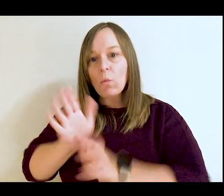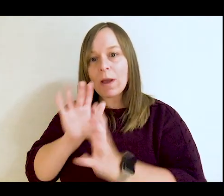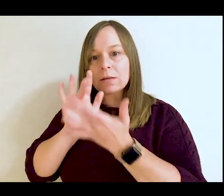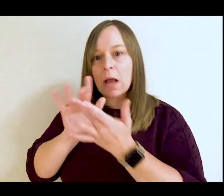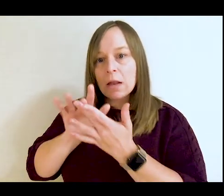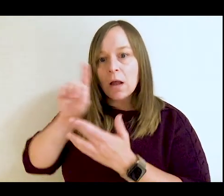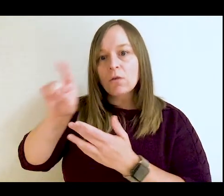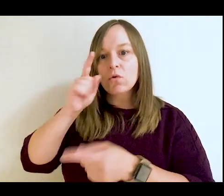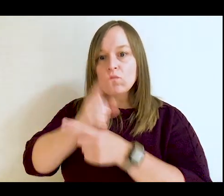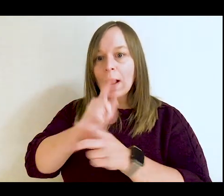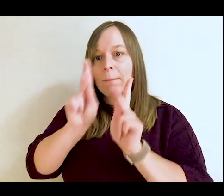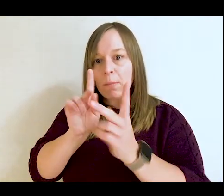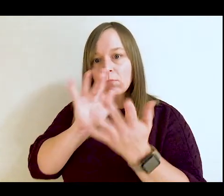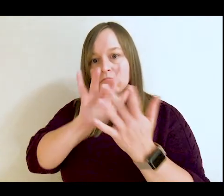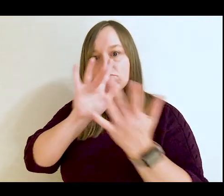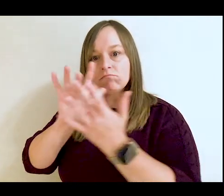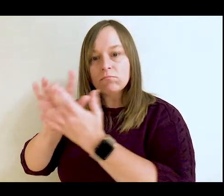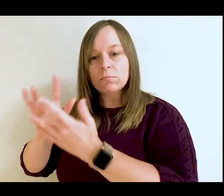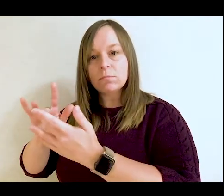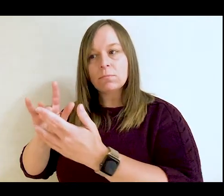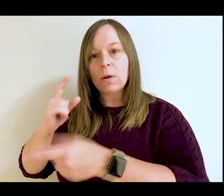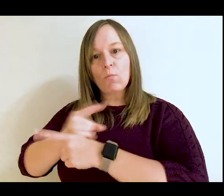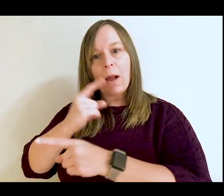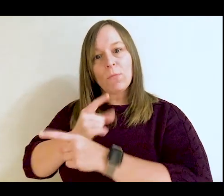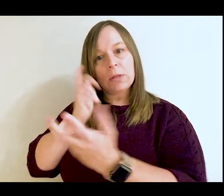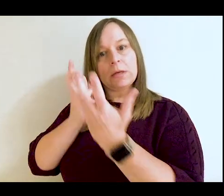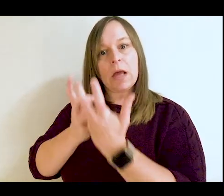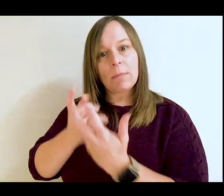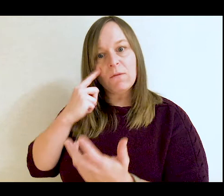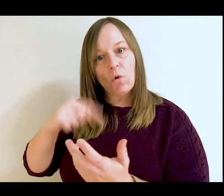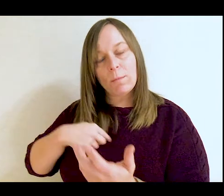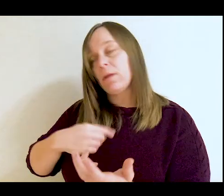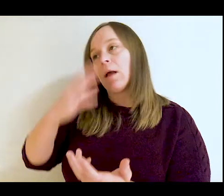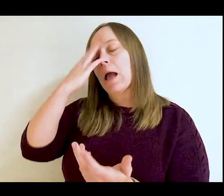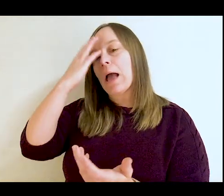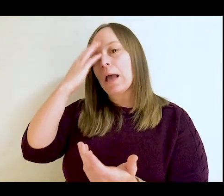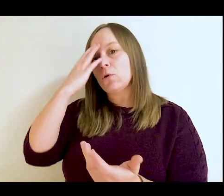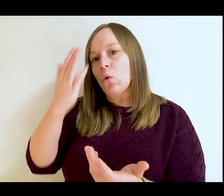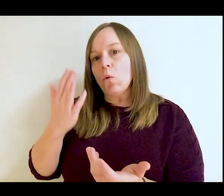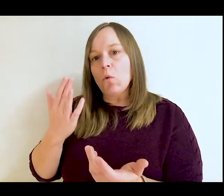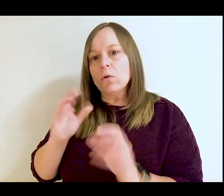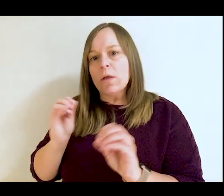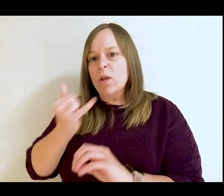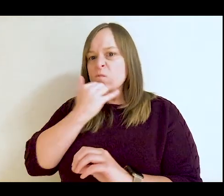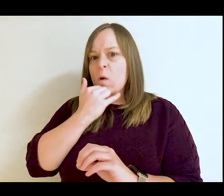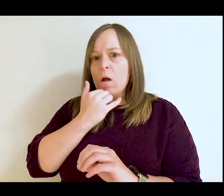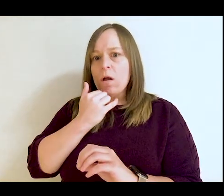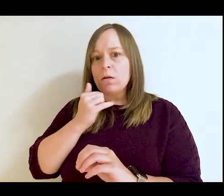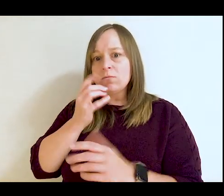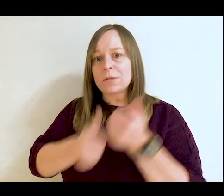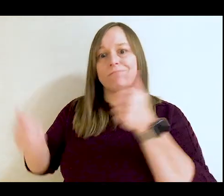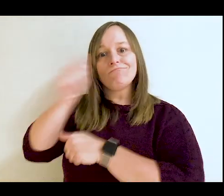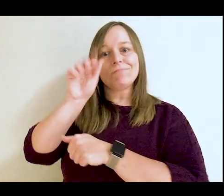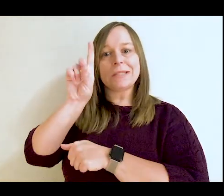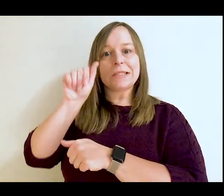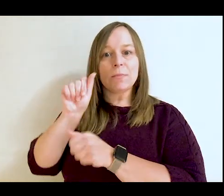way. And reach out to the right people to make sure on being properly accommodated for. I know there's nothing wrong with going to the Disabilities